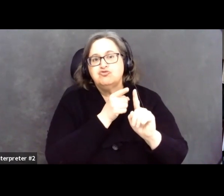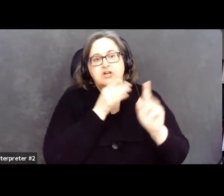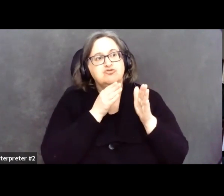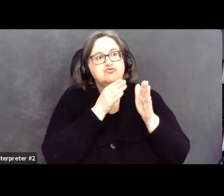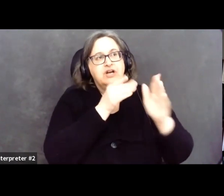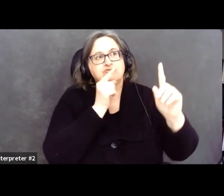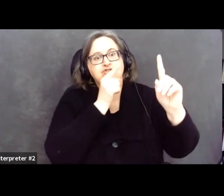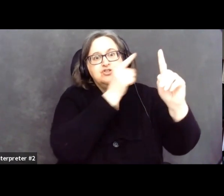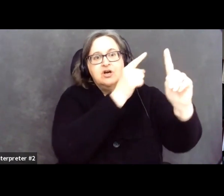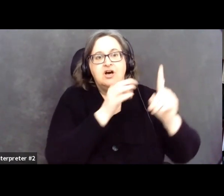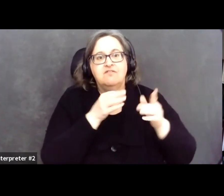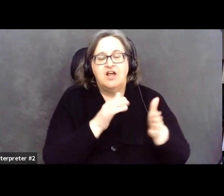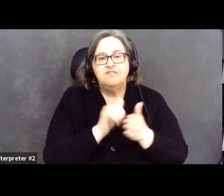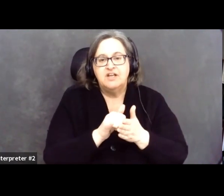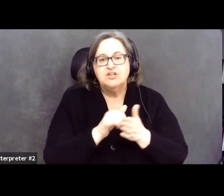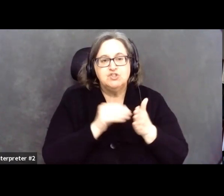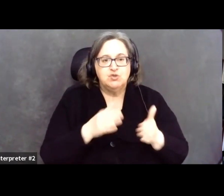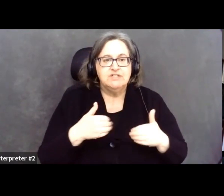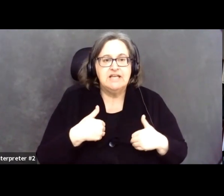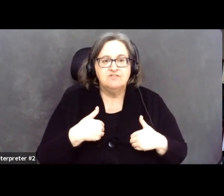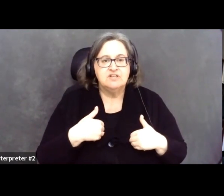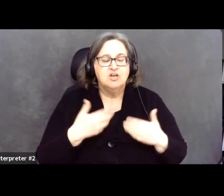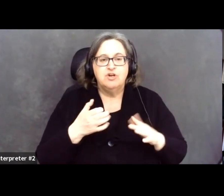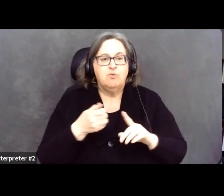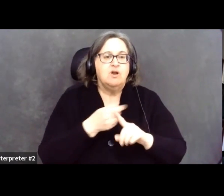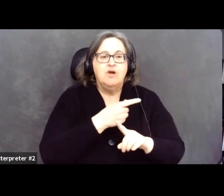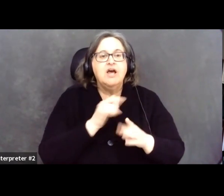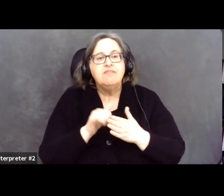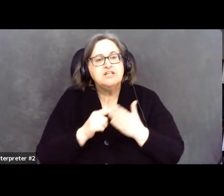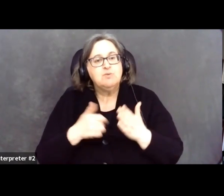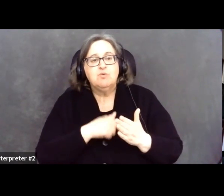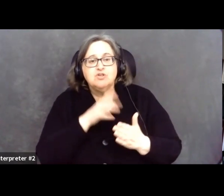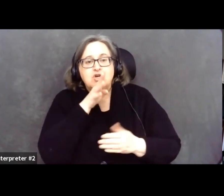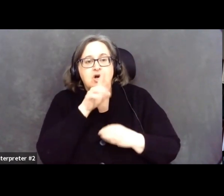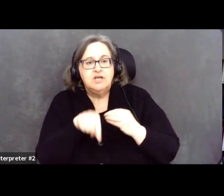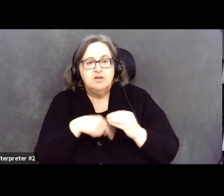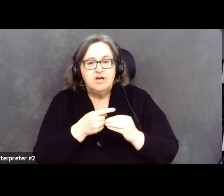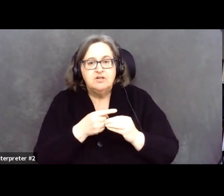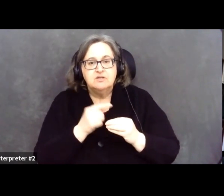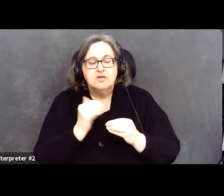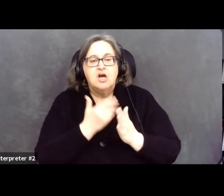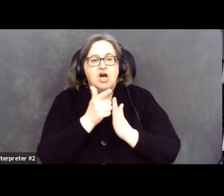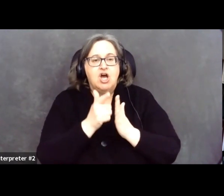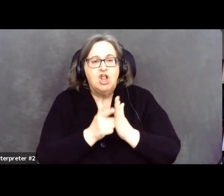I think that that speaks to what a lot of us are talking about in that our laws, whether we have